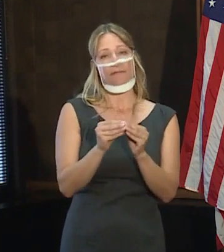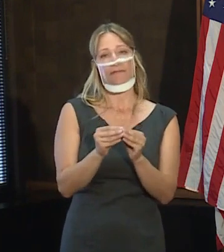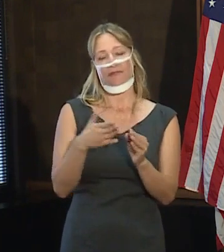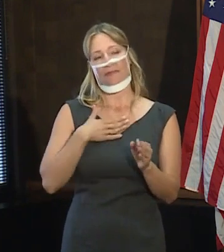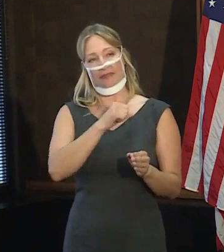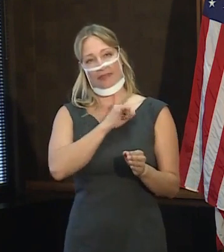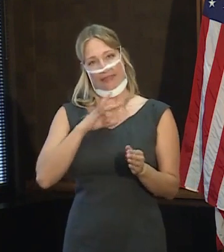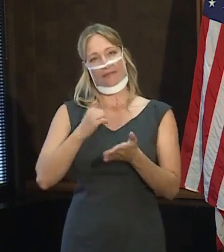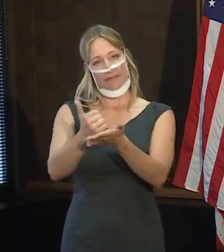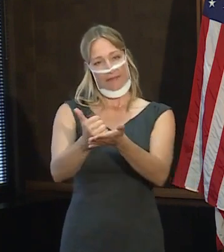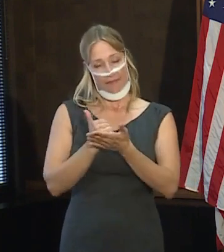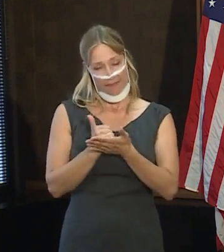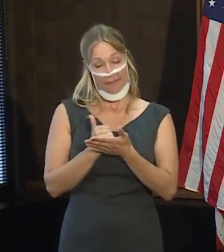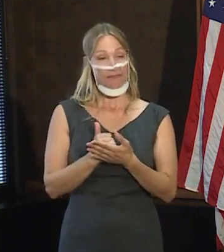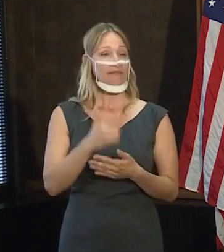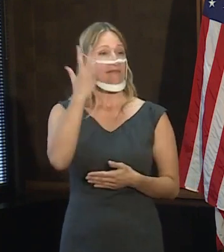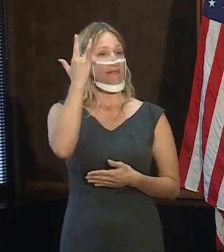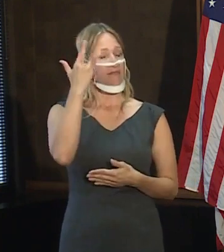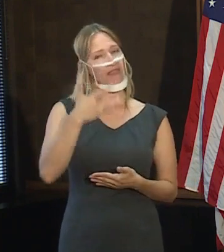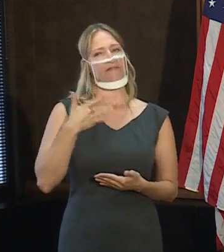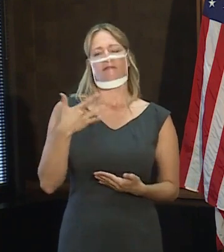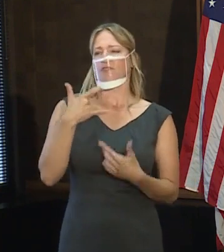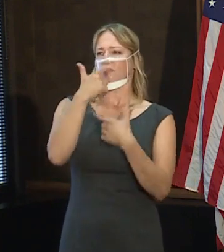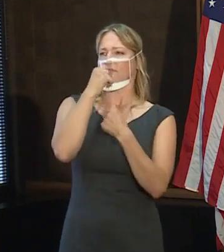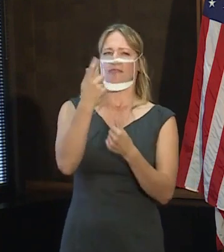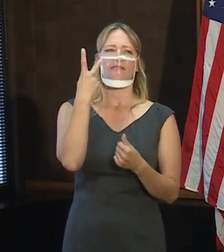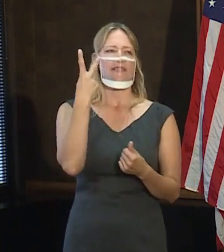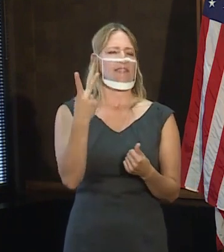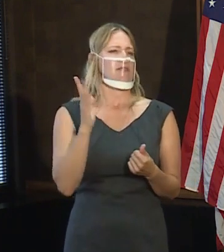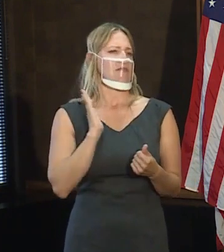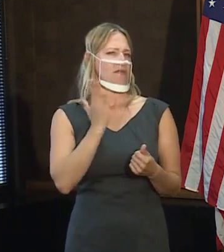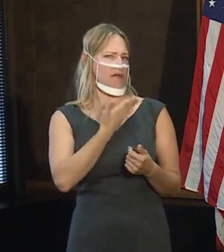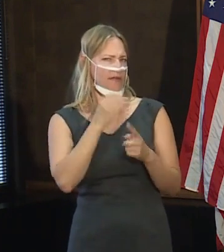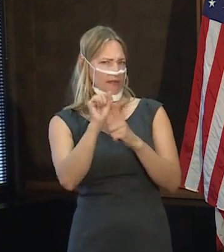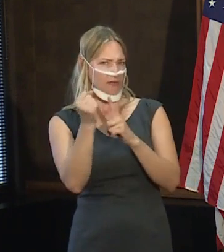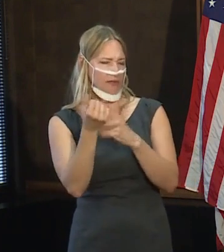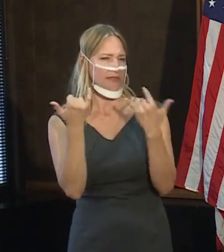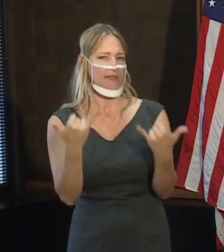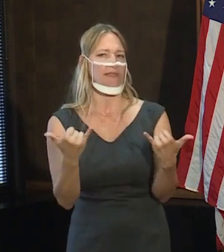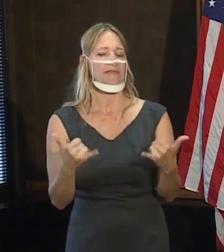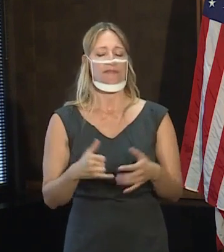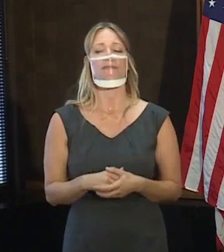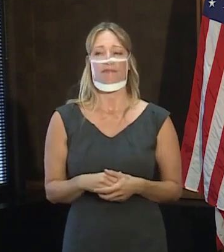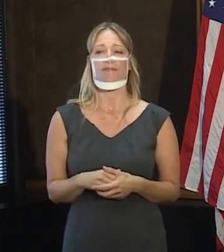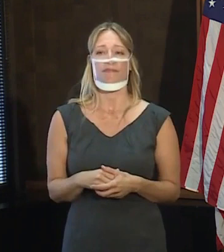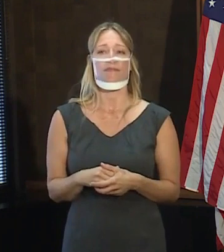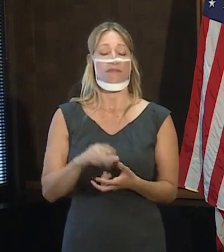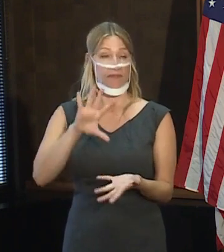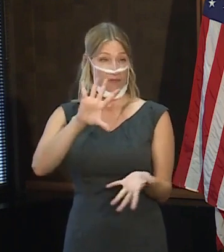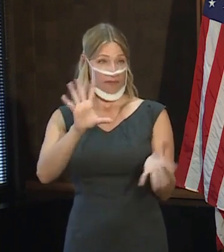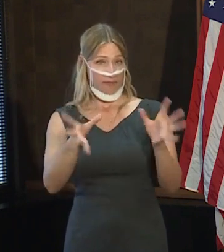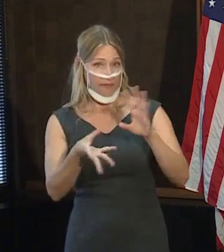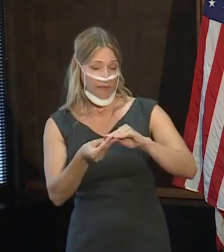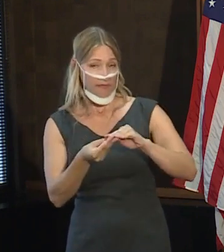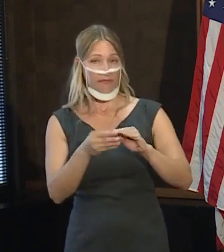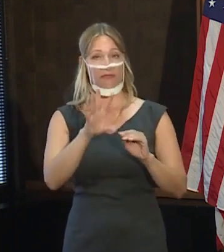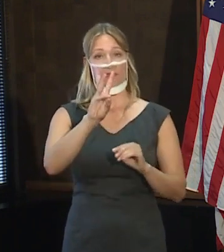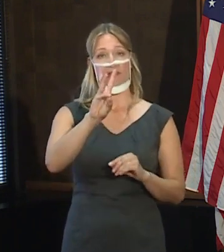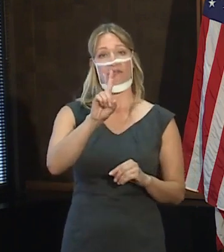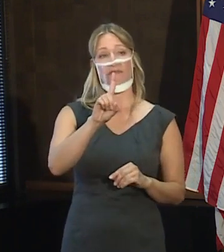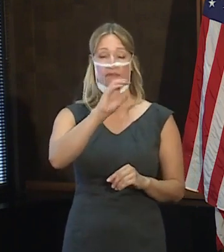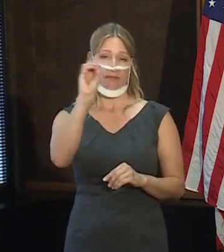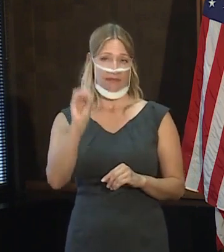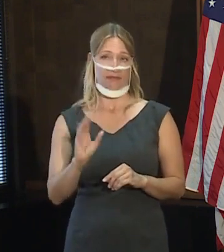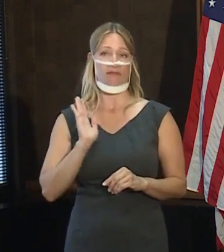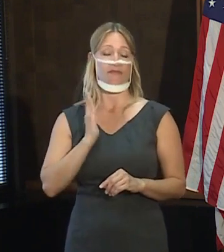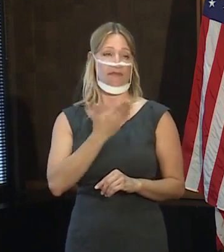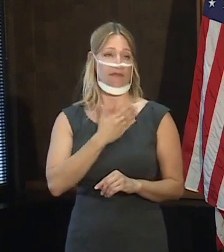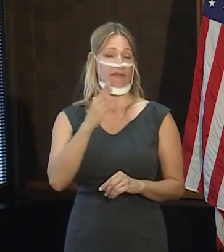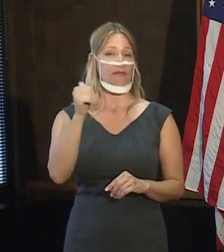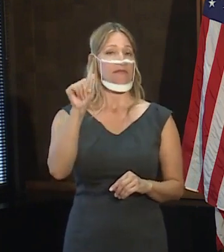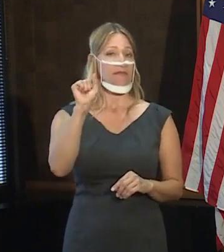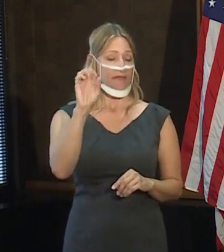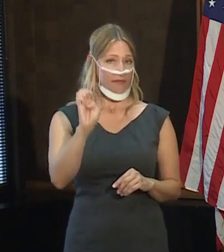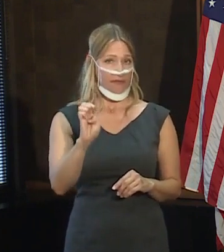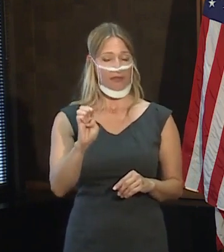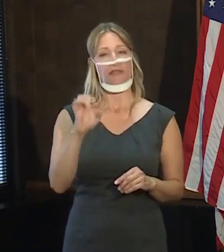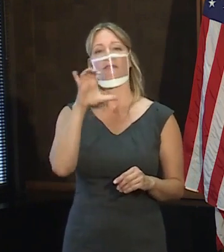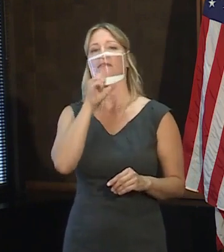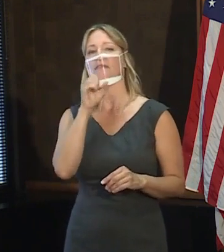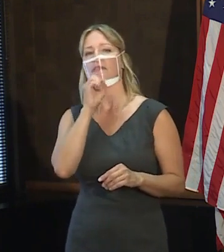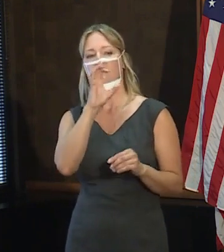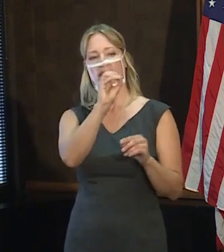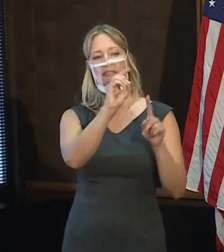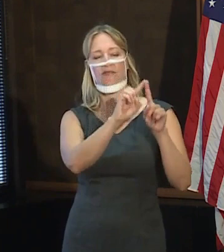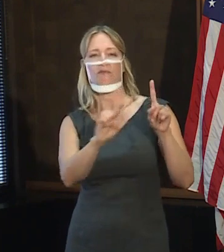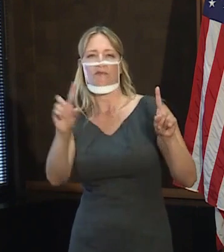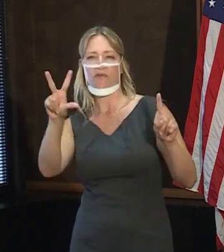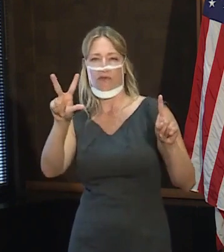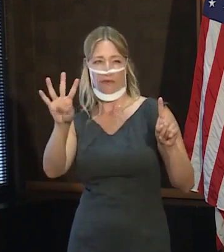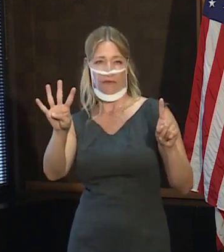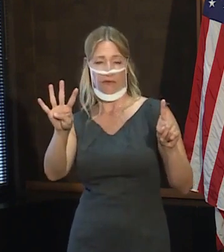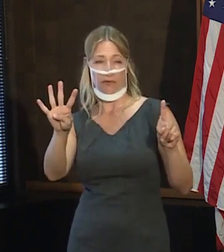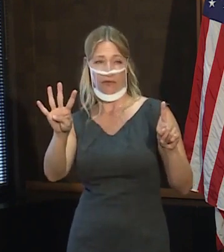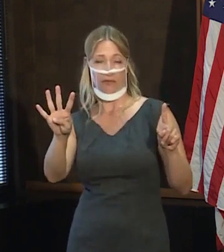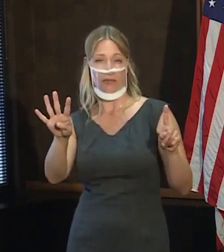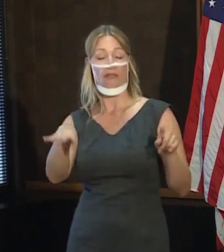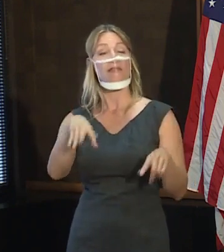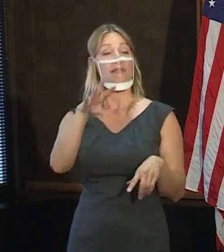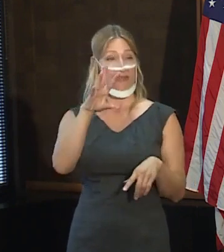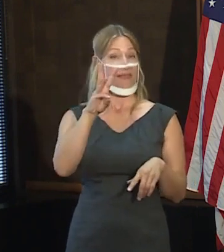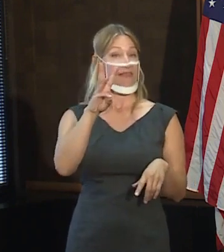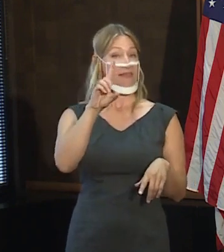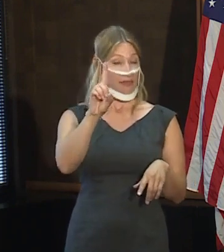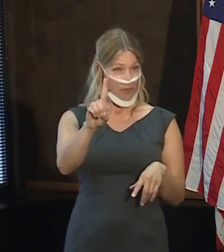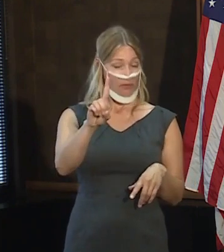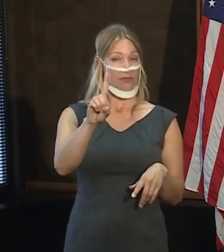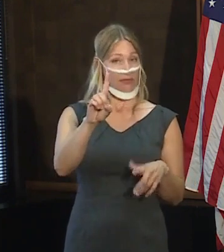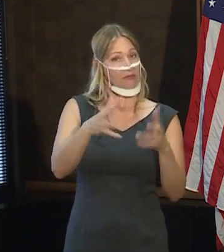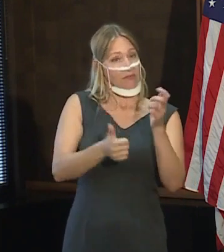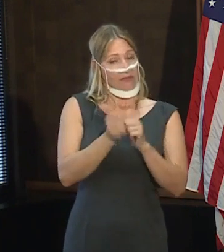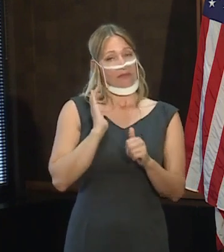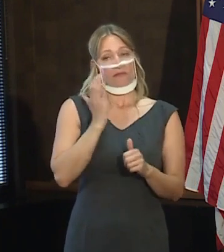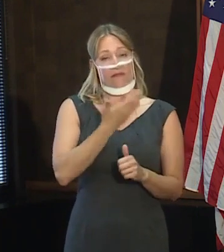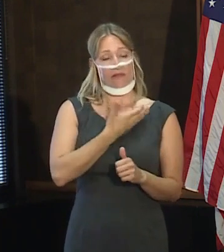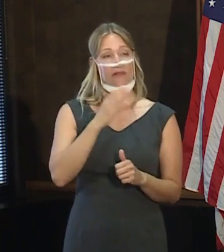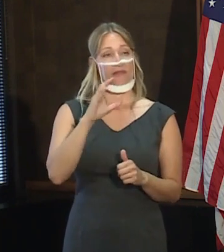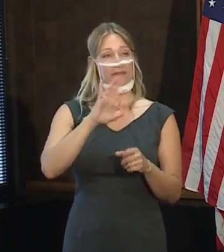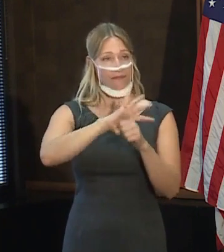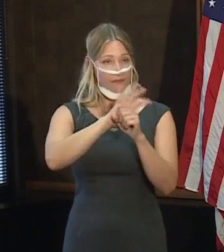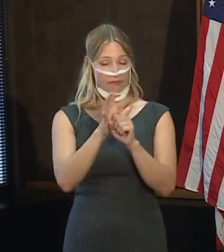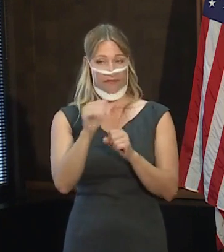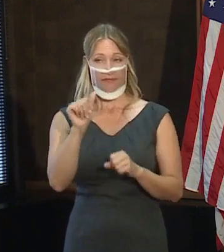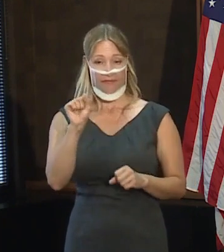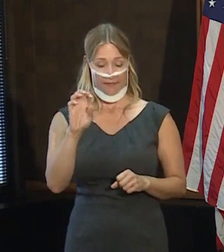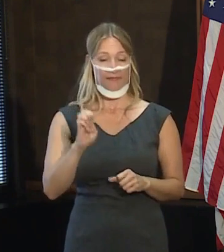HAVE BROKEN IT DOWN A LITTLE BIT ON MY STAFF ACTUALLY HAS DONE IT FOR ME BECAUSE I DO THINK IT’S INTERESTING TO SEE WHERE OUR REALLY OUR CAS SO IN TOTAL 61 PERCENT OF OUR CASES ARE IN